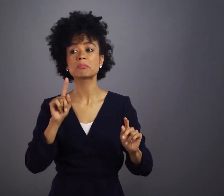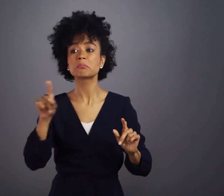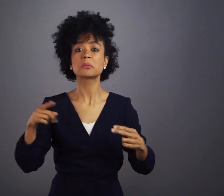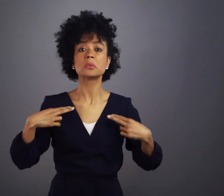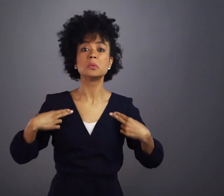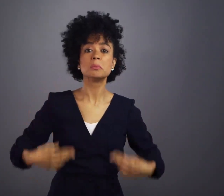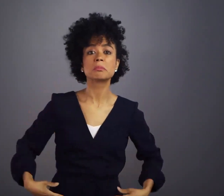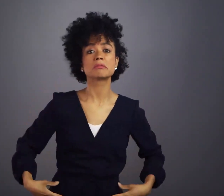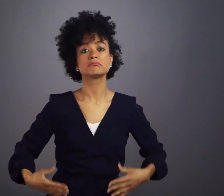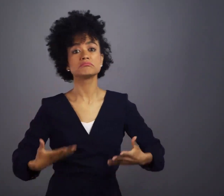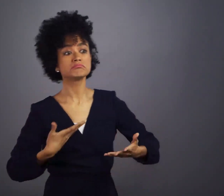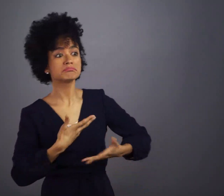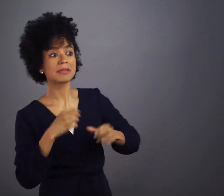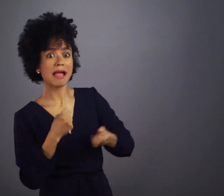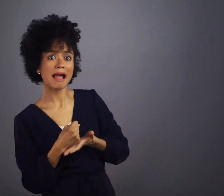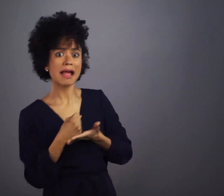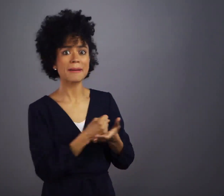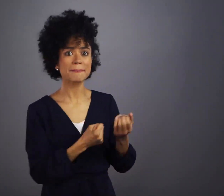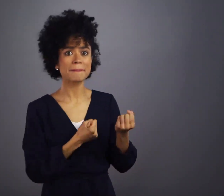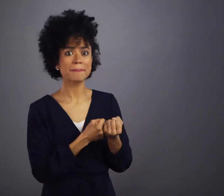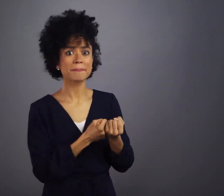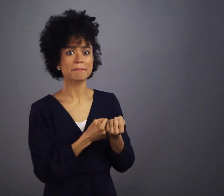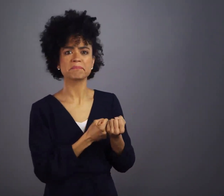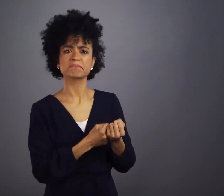he has probably placed himself beyond human aid,